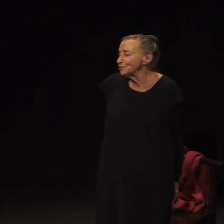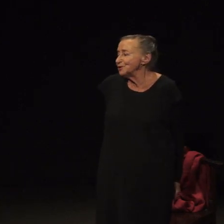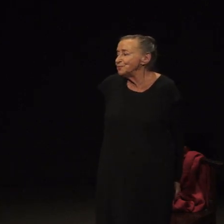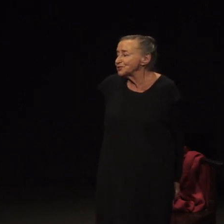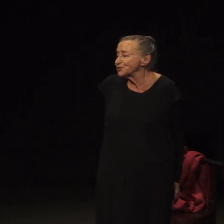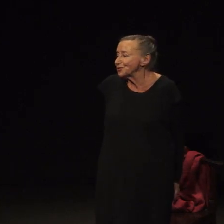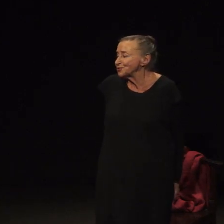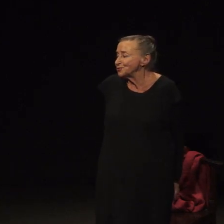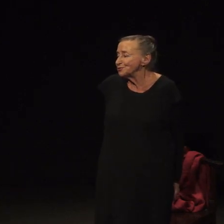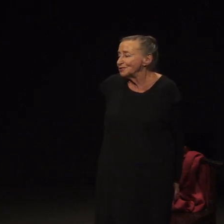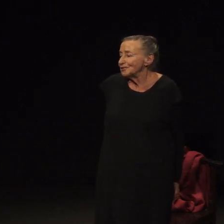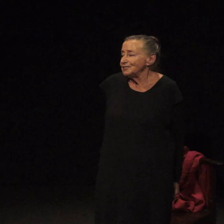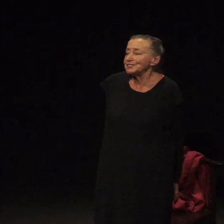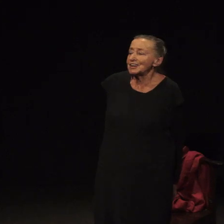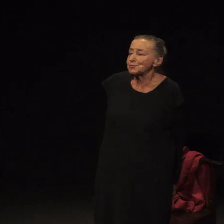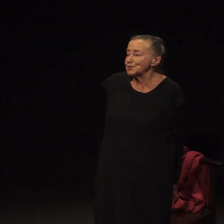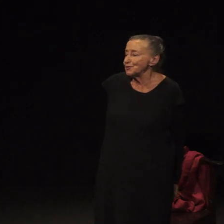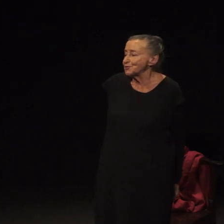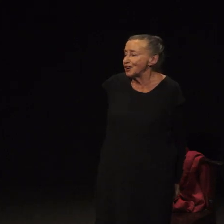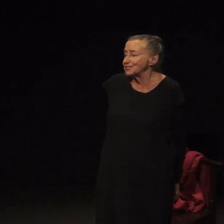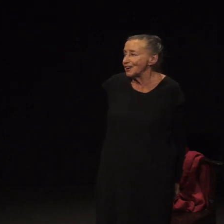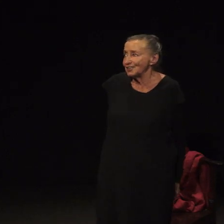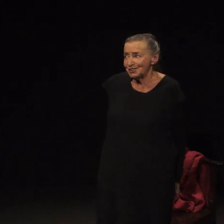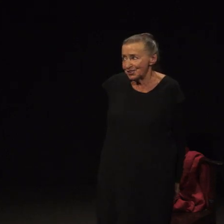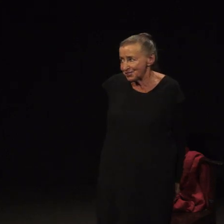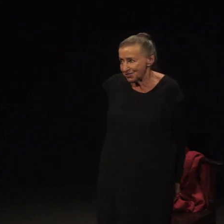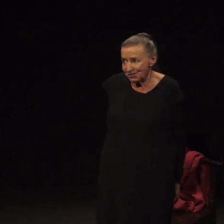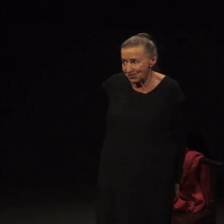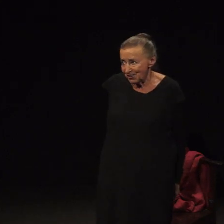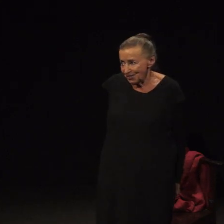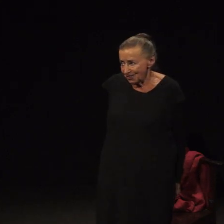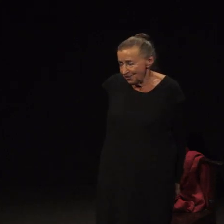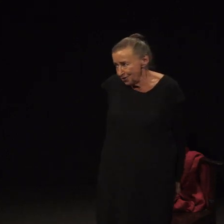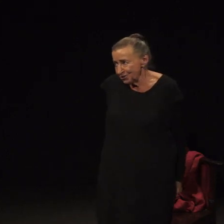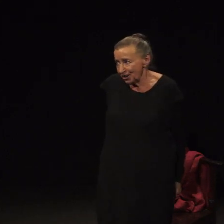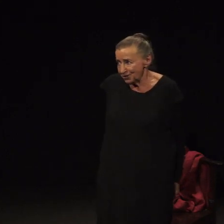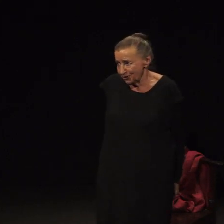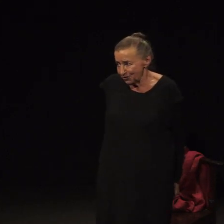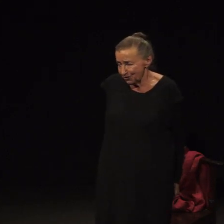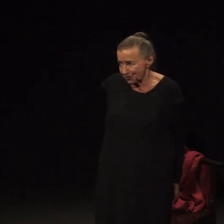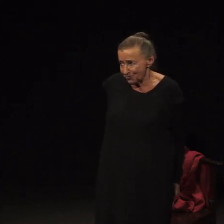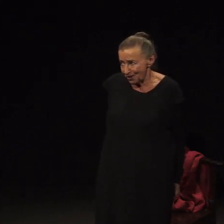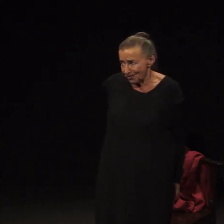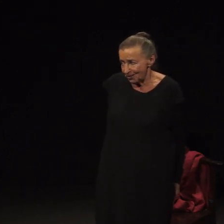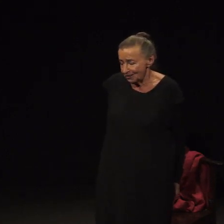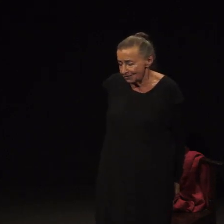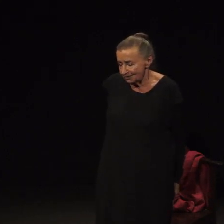Perhaps you're driven, not by sentiment, but pressure from my uncle and your aunt?